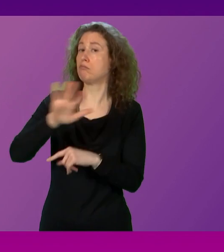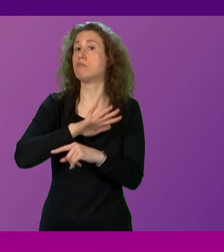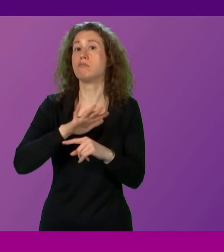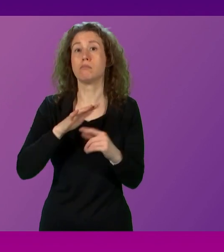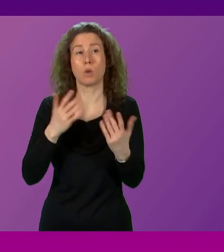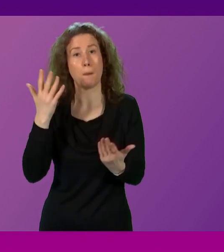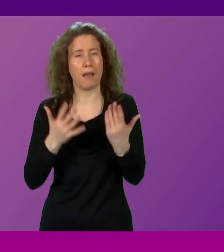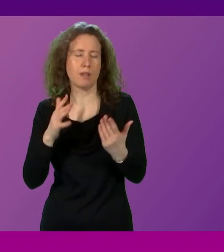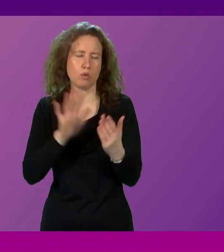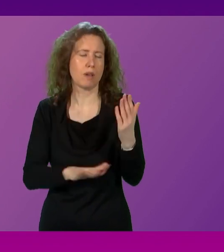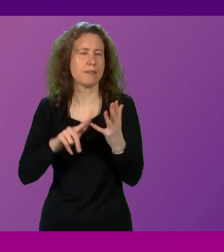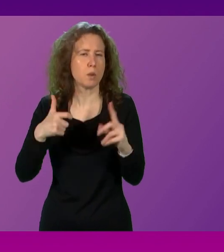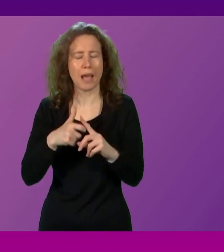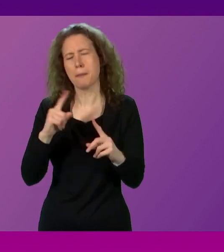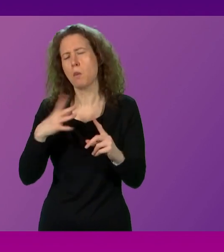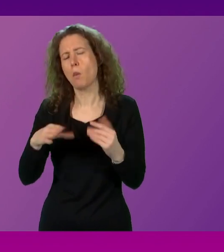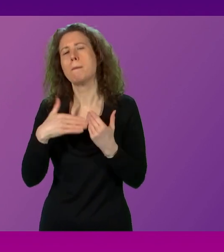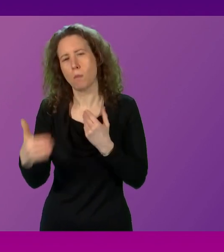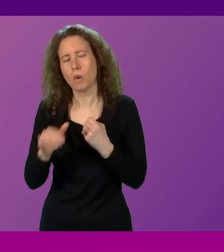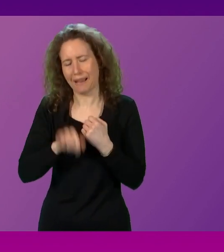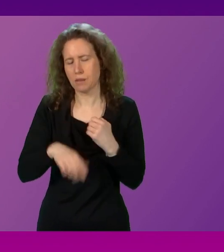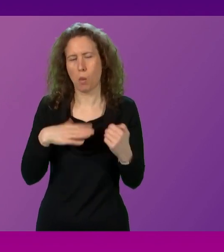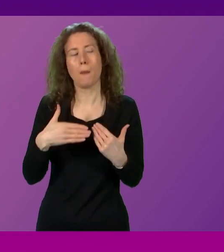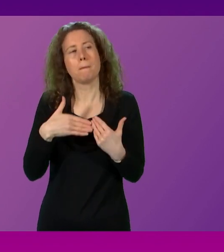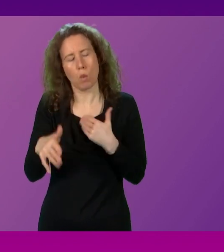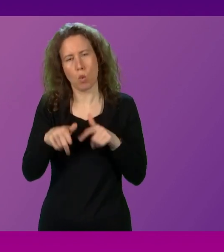nations of the United Kingdom, but we want to go further and increase uptake in particular